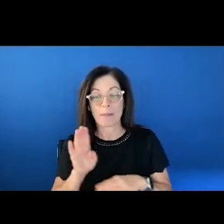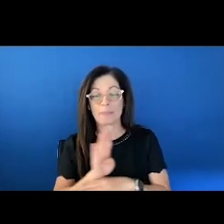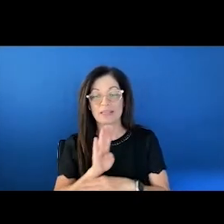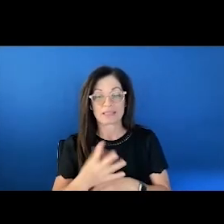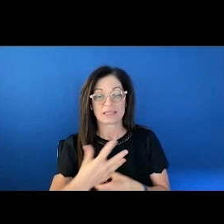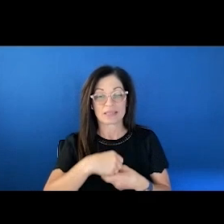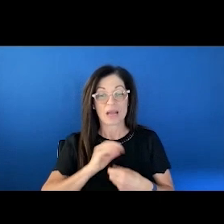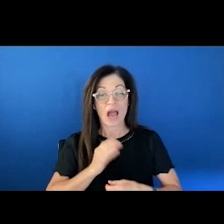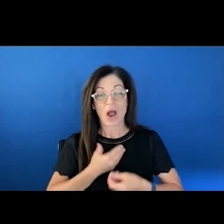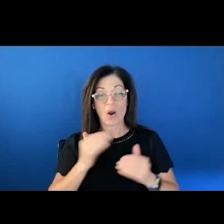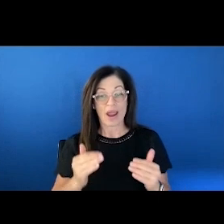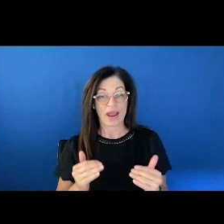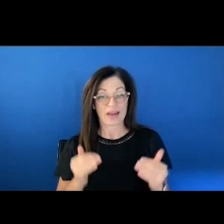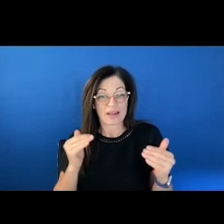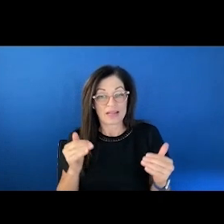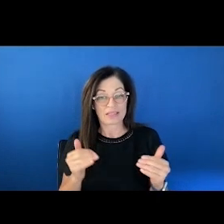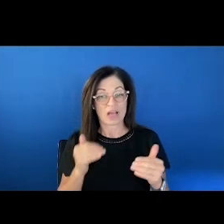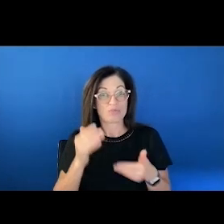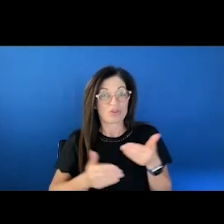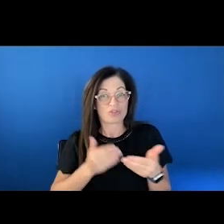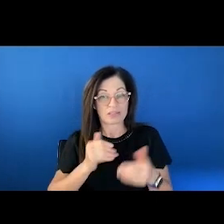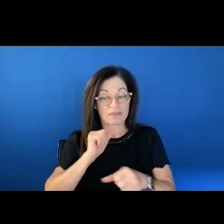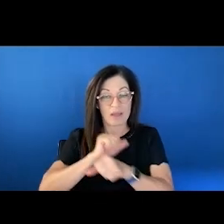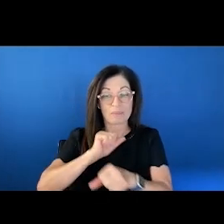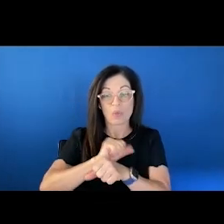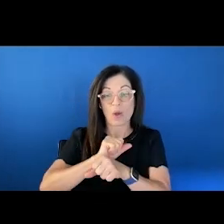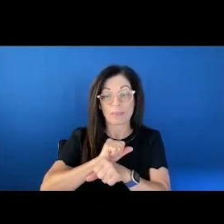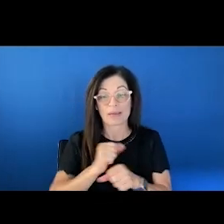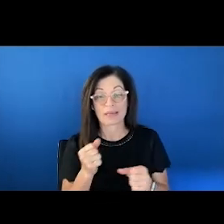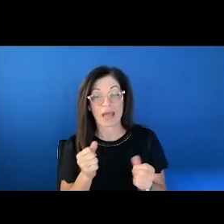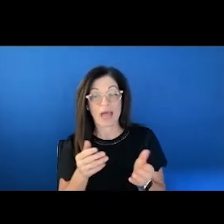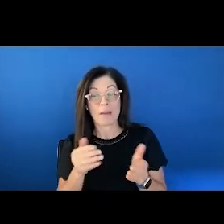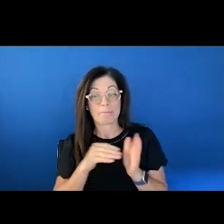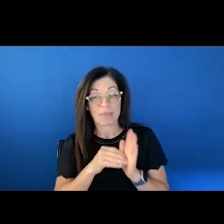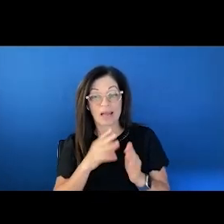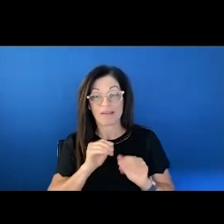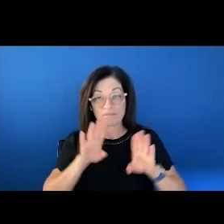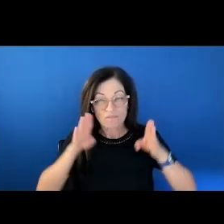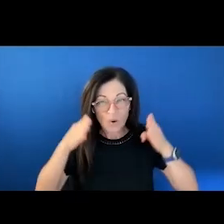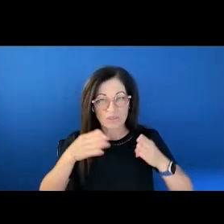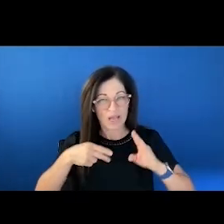Our enhanced Progressive Employment model and focus on high-demand customer service